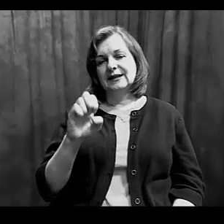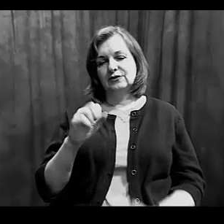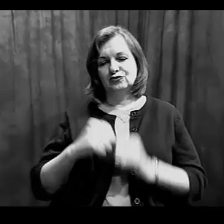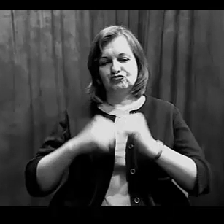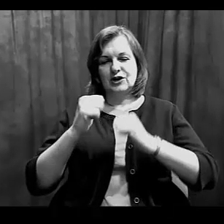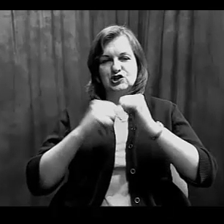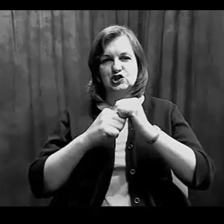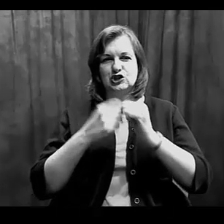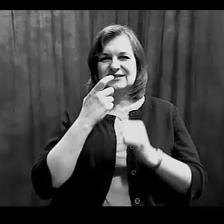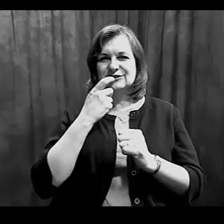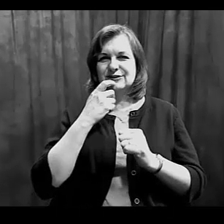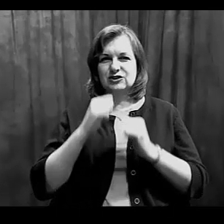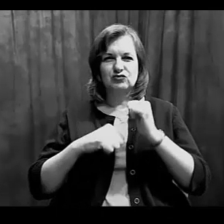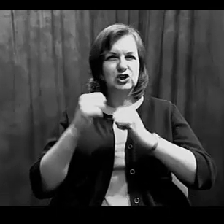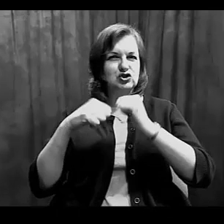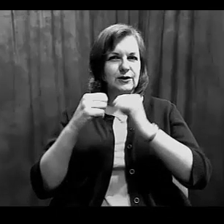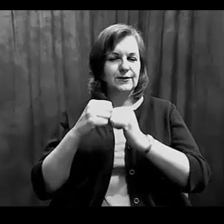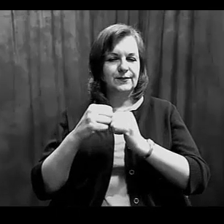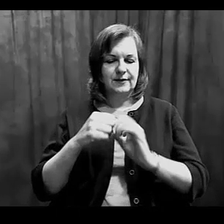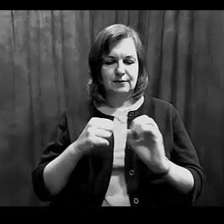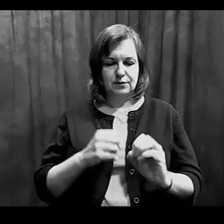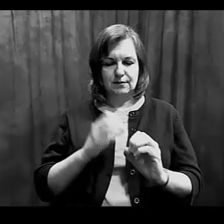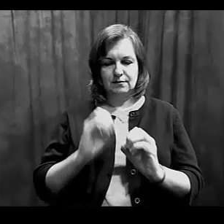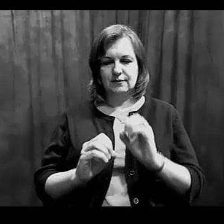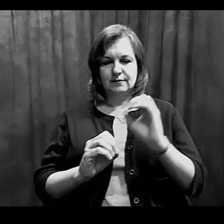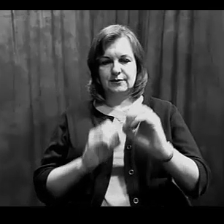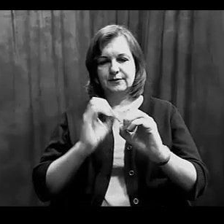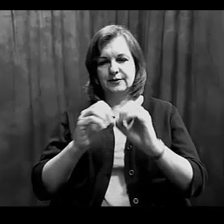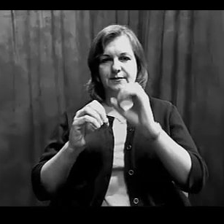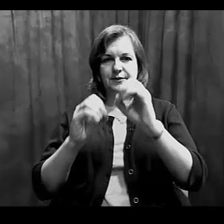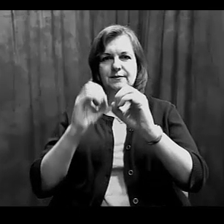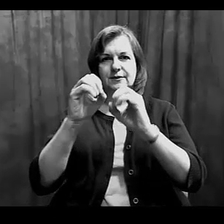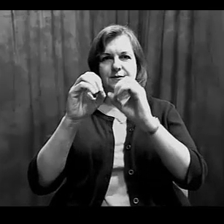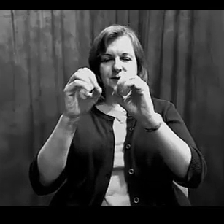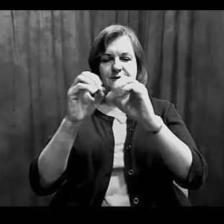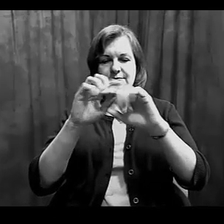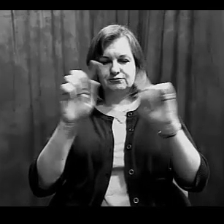this -- repetitive occurrences of the elements